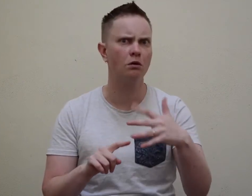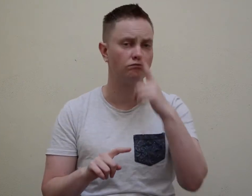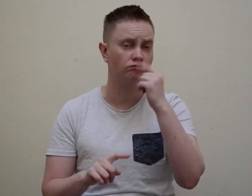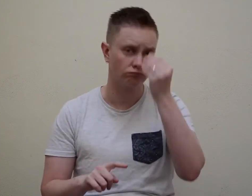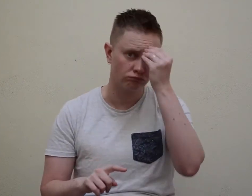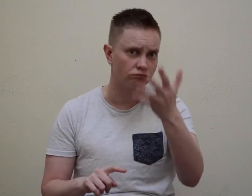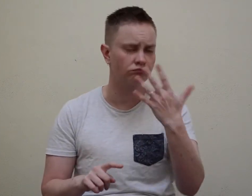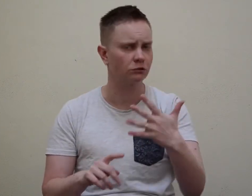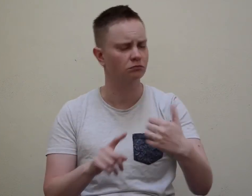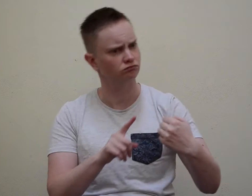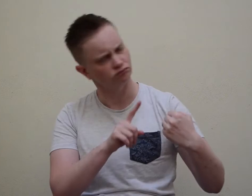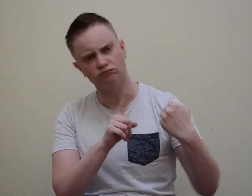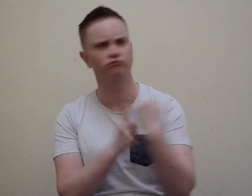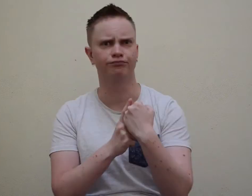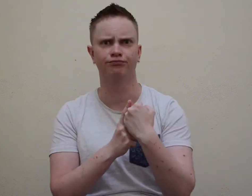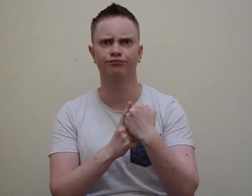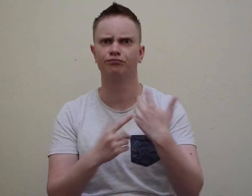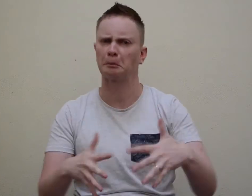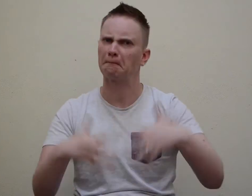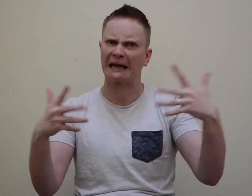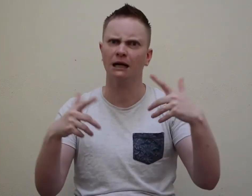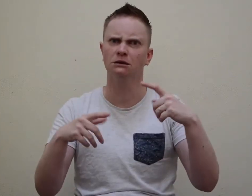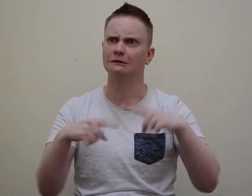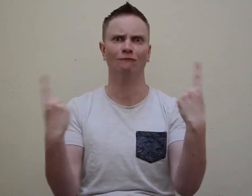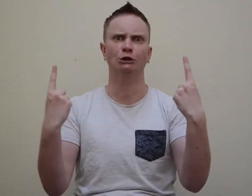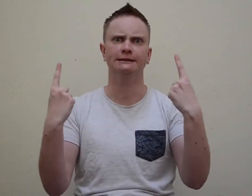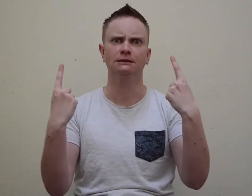there's a lot to it. It's an intense topic. It's impacted me.